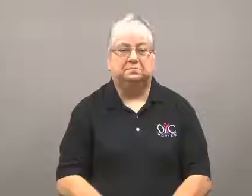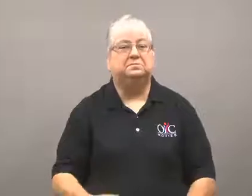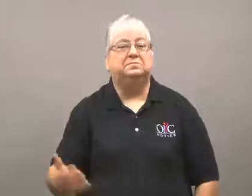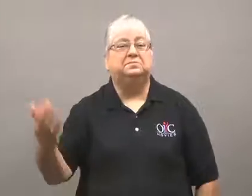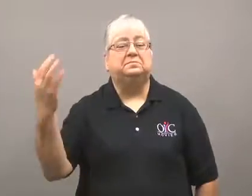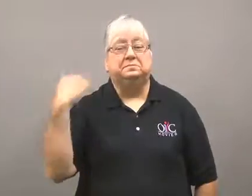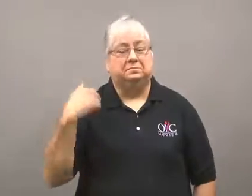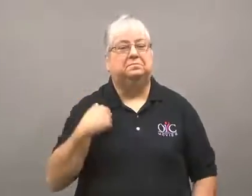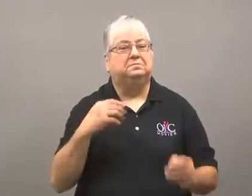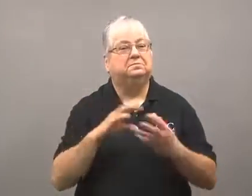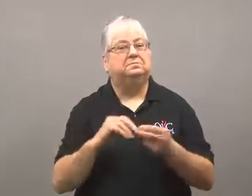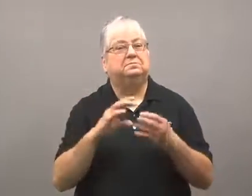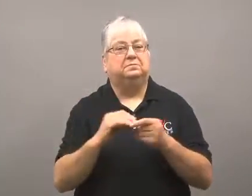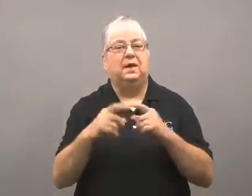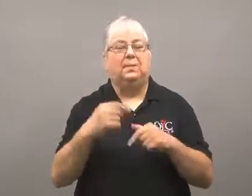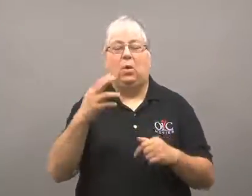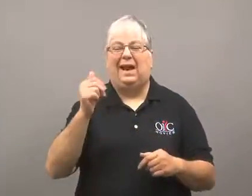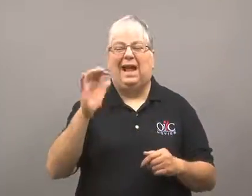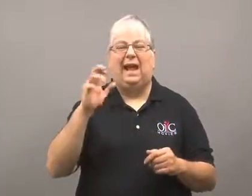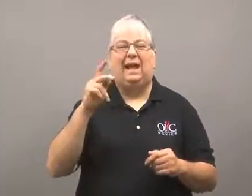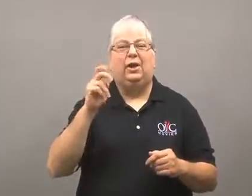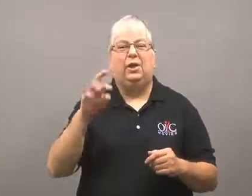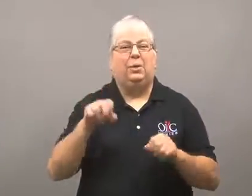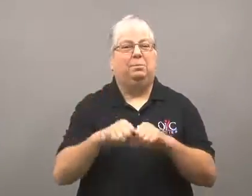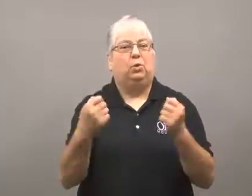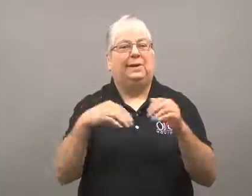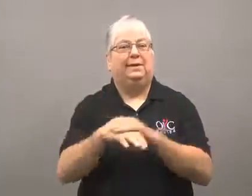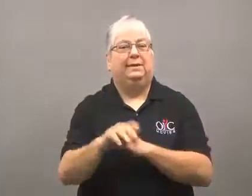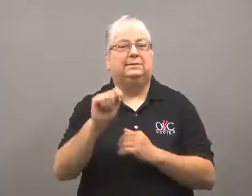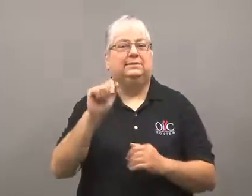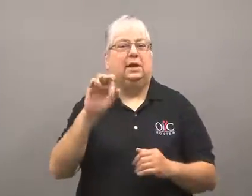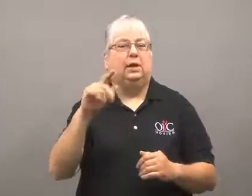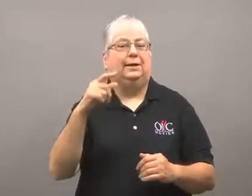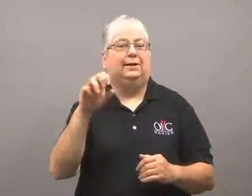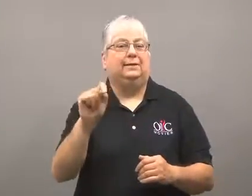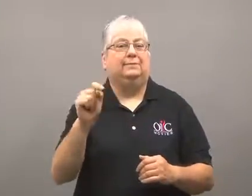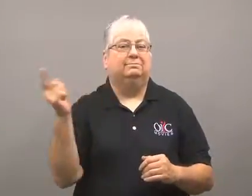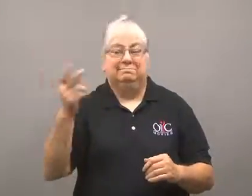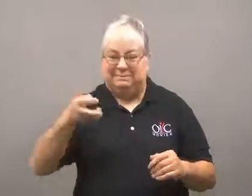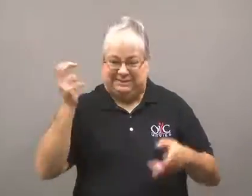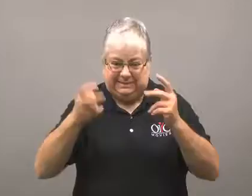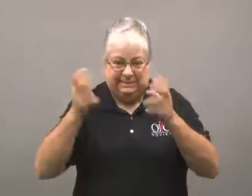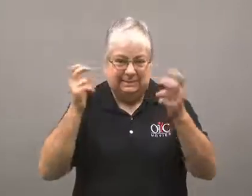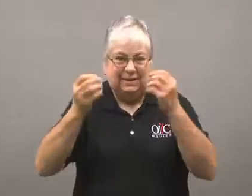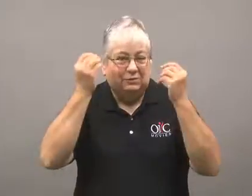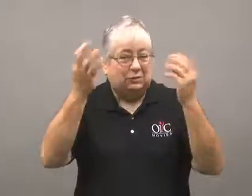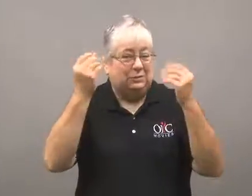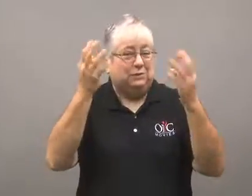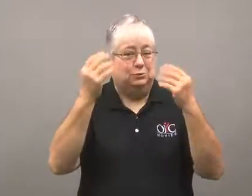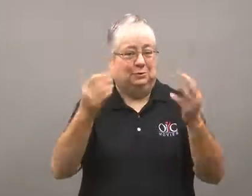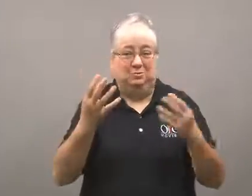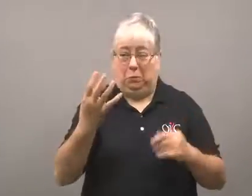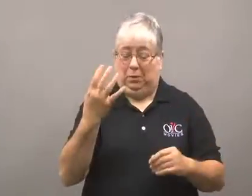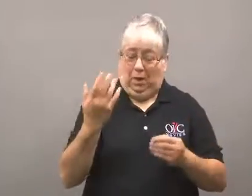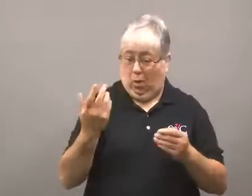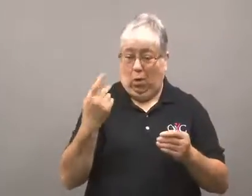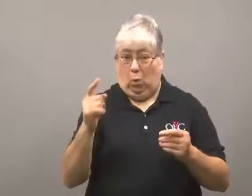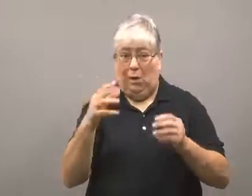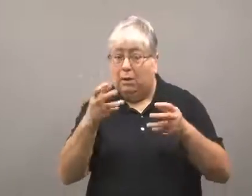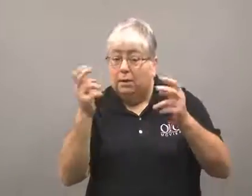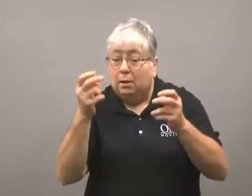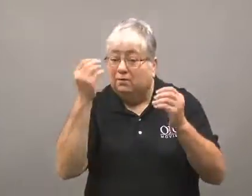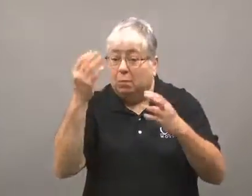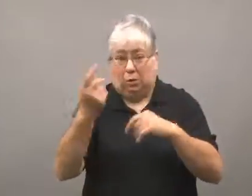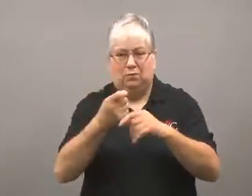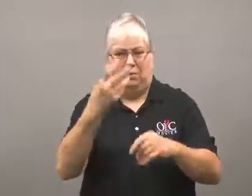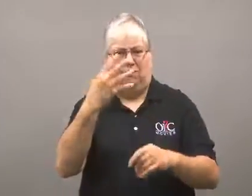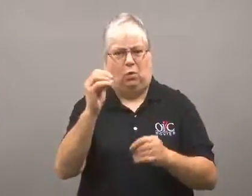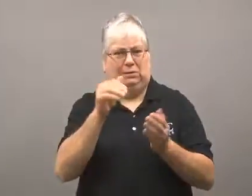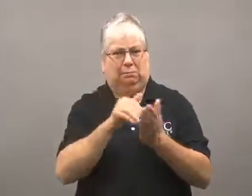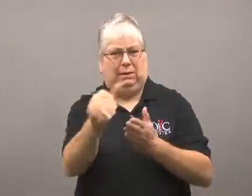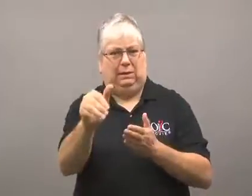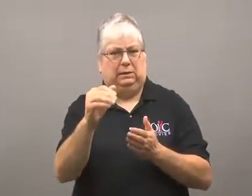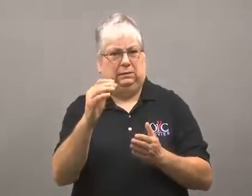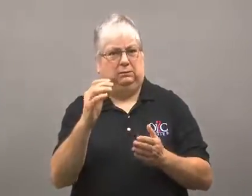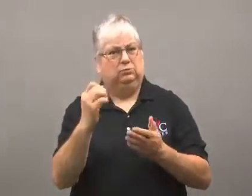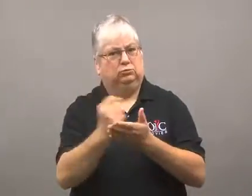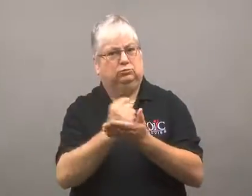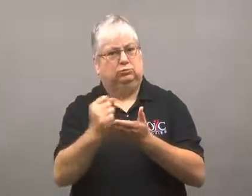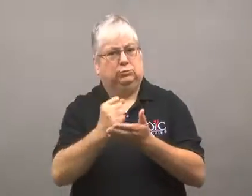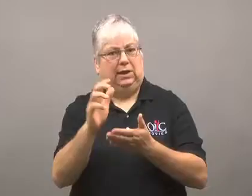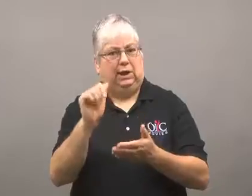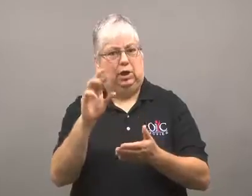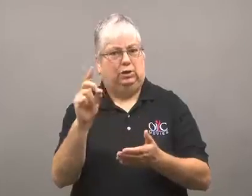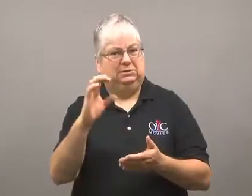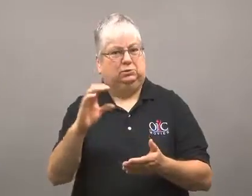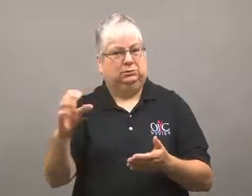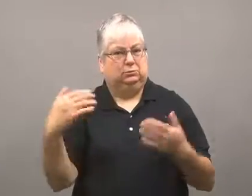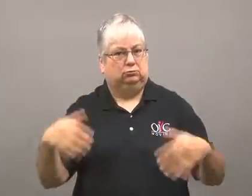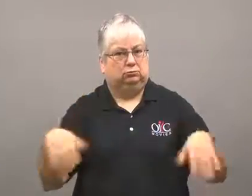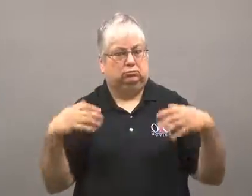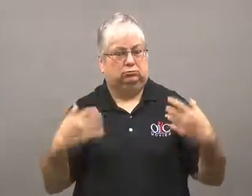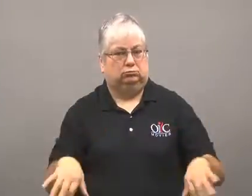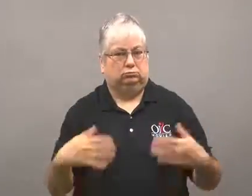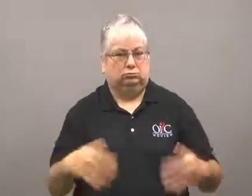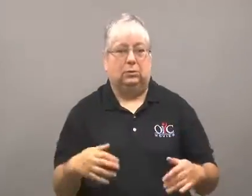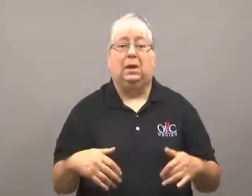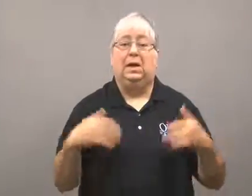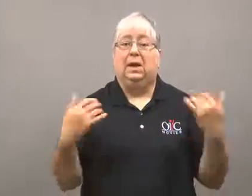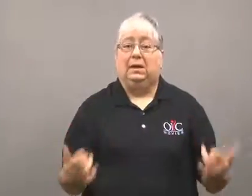Some time ago, I did a story about the hacking of Target and data theft.